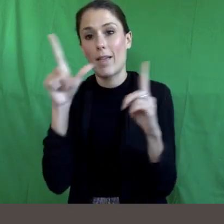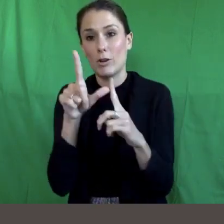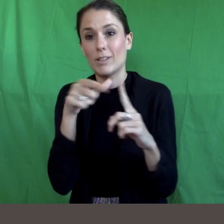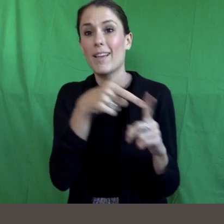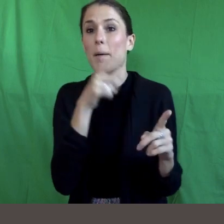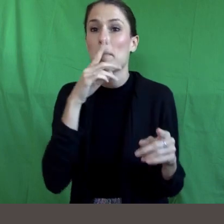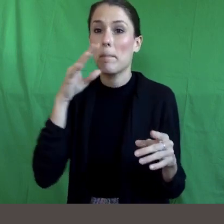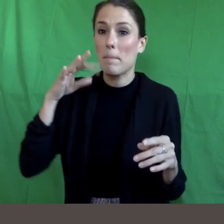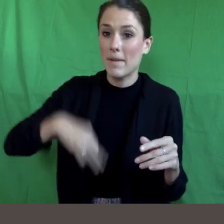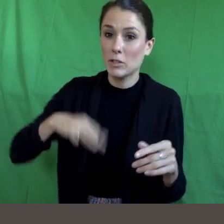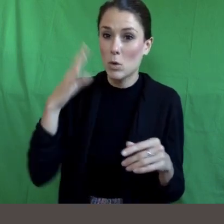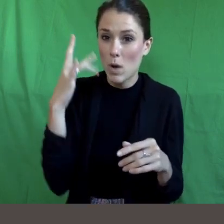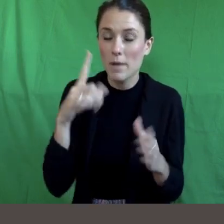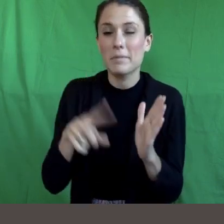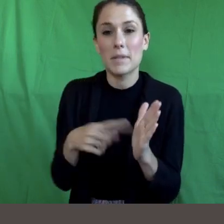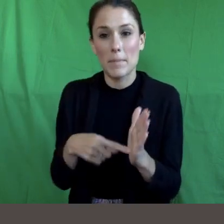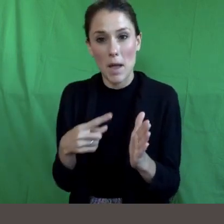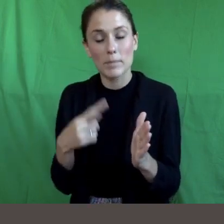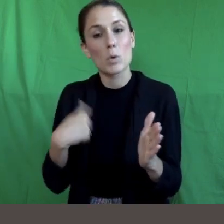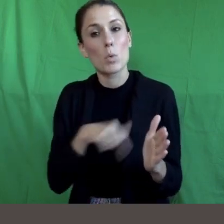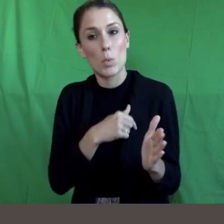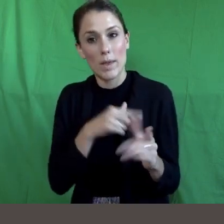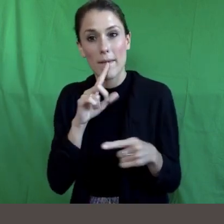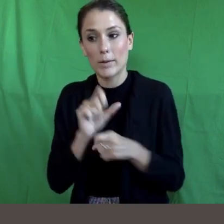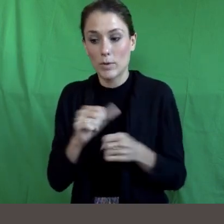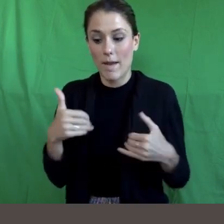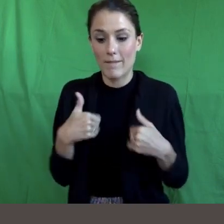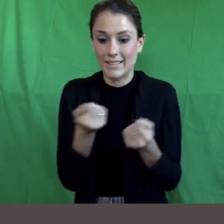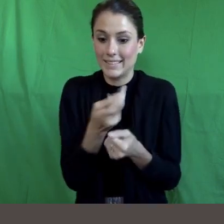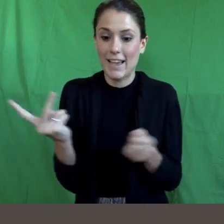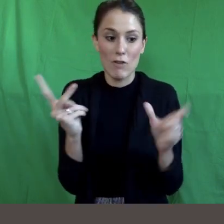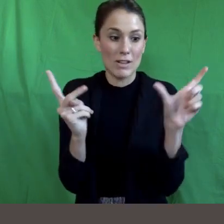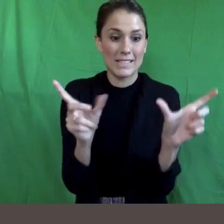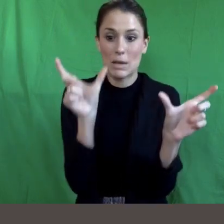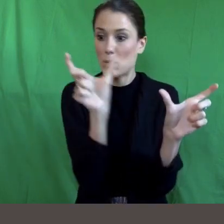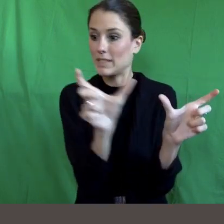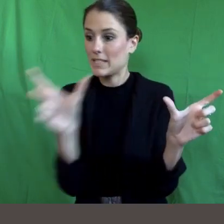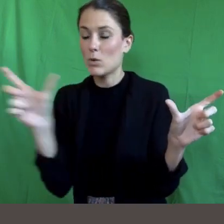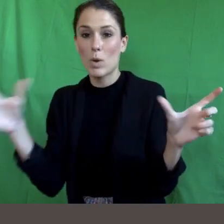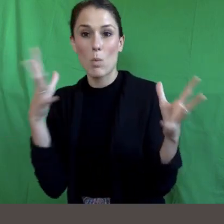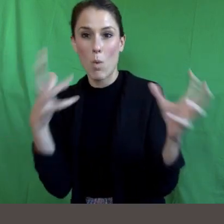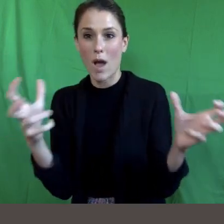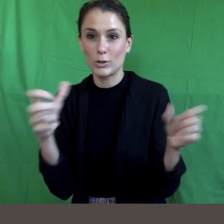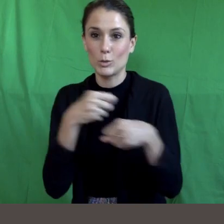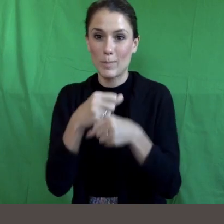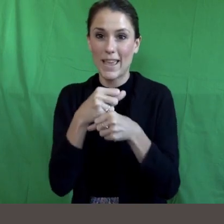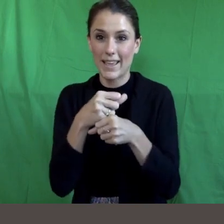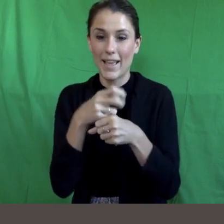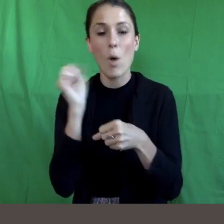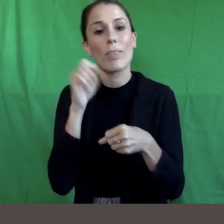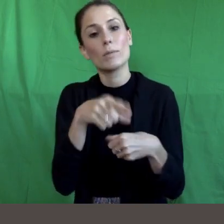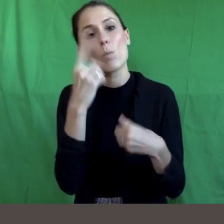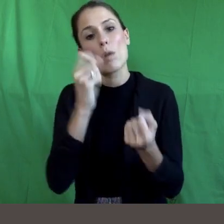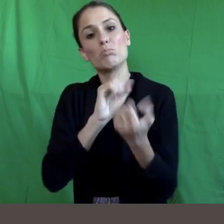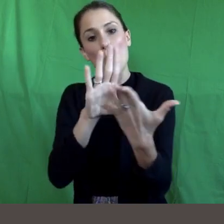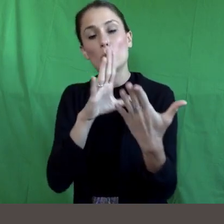As you can imagine this is useful because sometimes we actually have several sequences that we want to generate. So this is one approach.